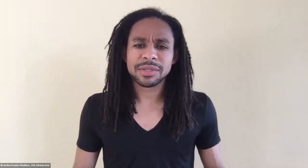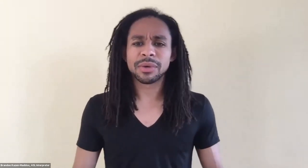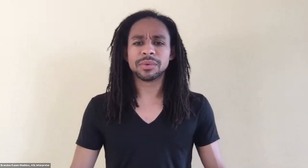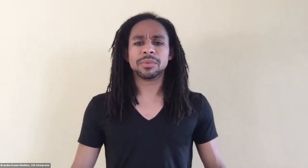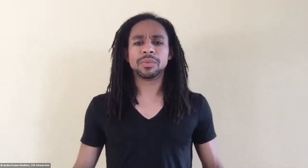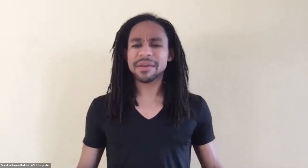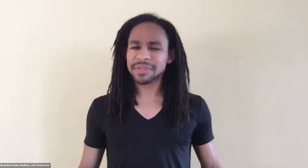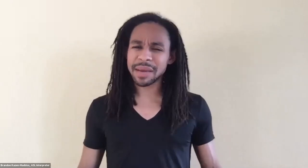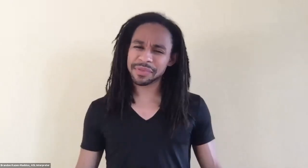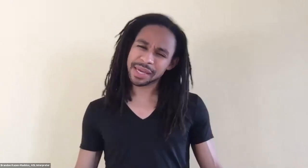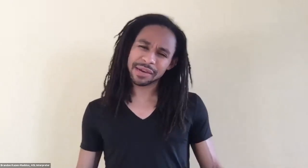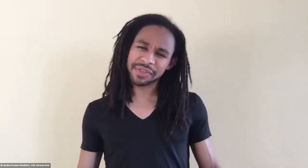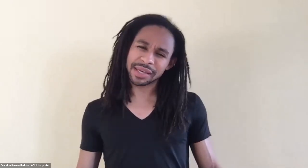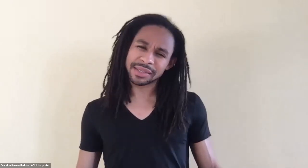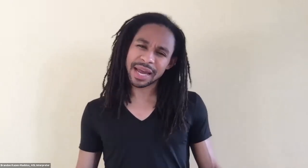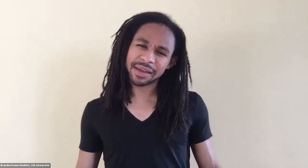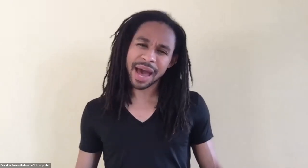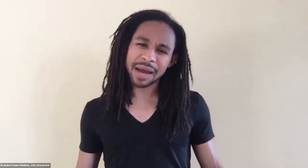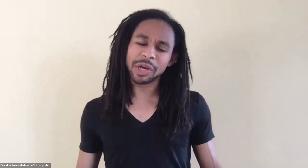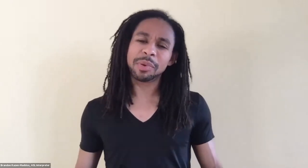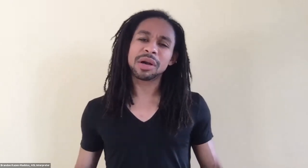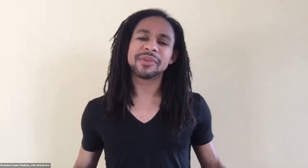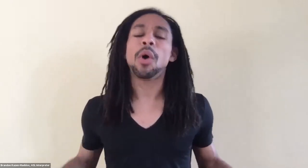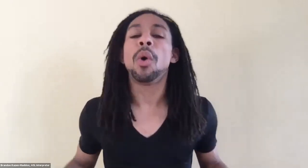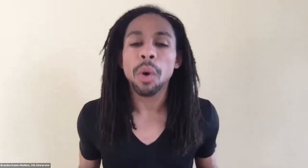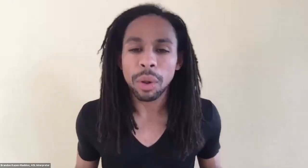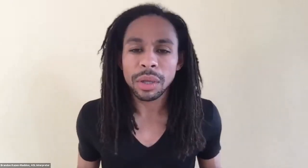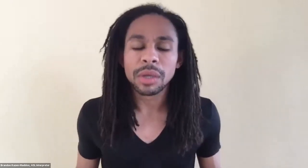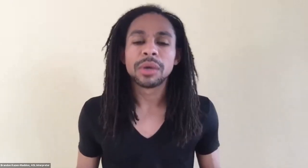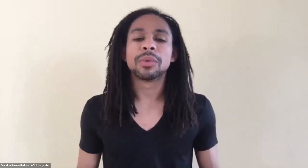So we have to stop thinking of things like that. We are part of a whole.